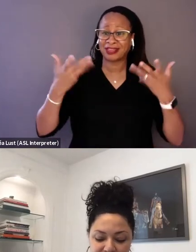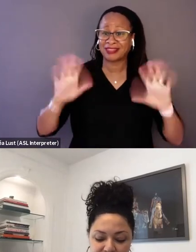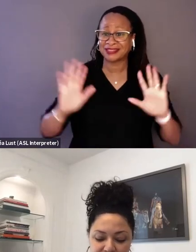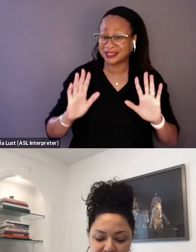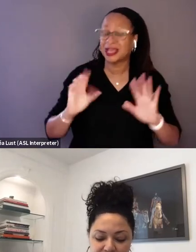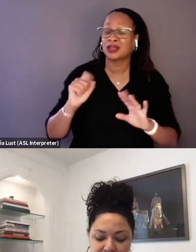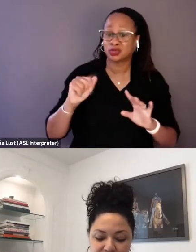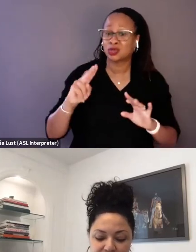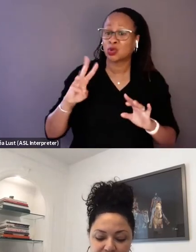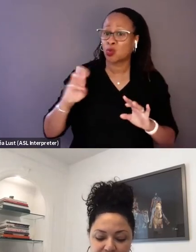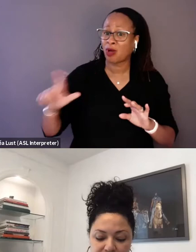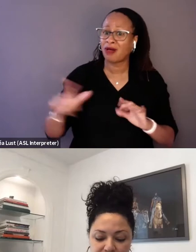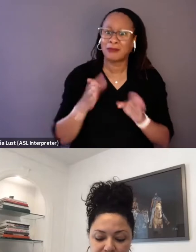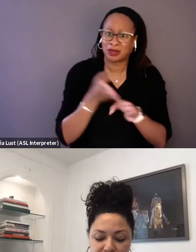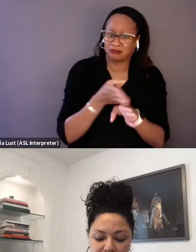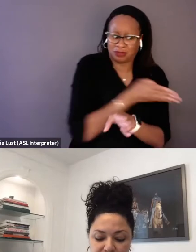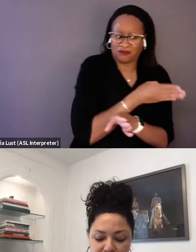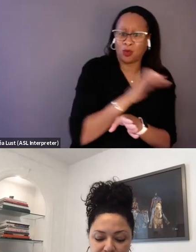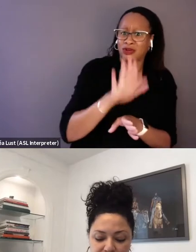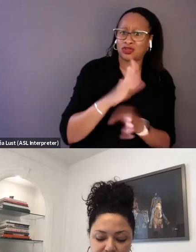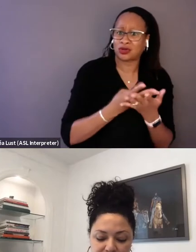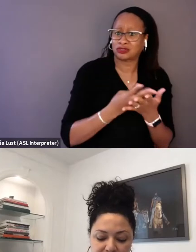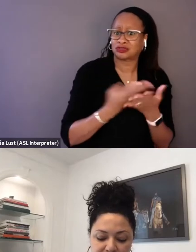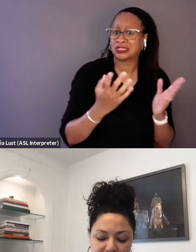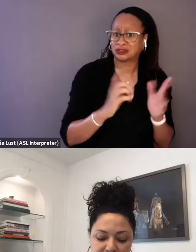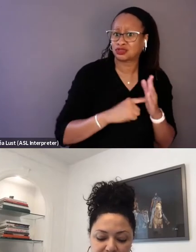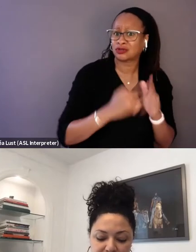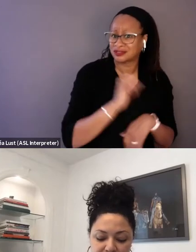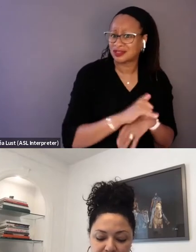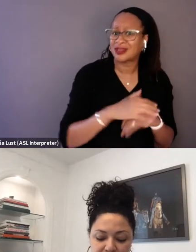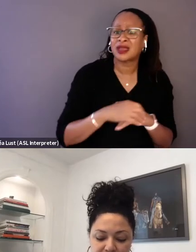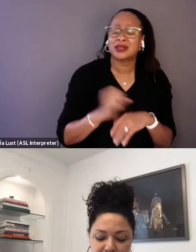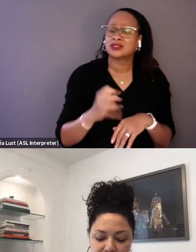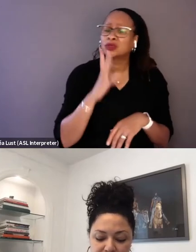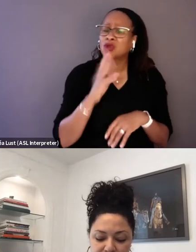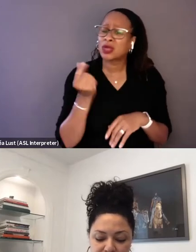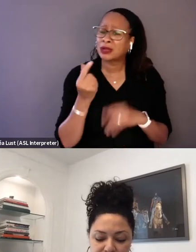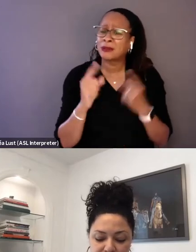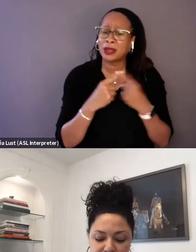Could you talk a little bit and maybe I'll start with you Christine on this one, talk a little bit just about wanting